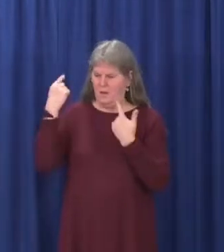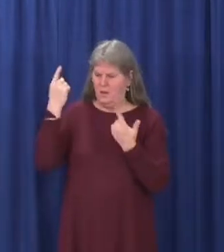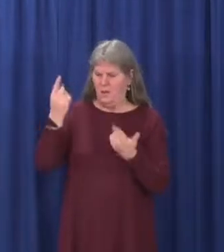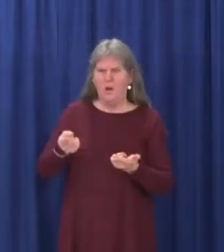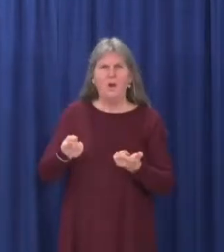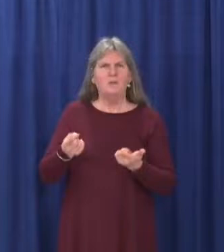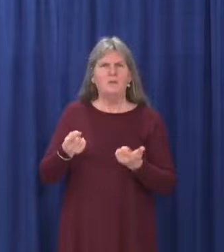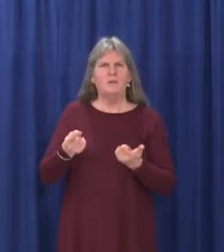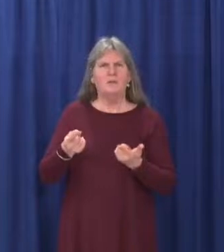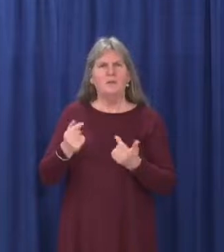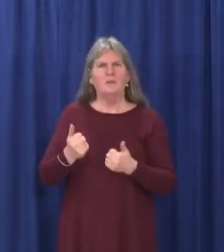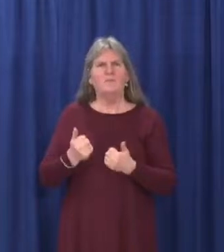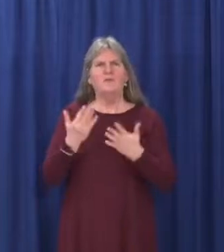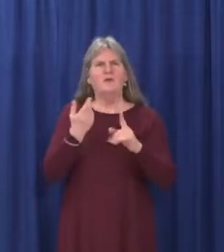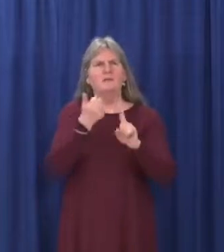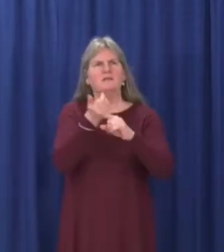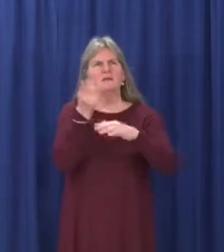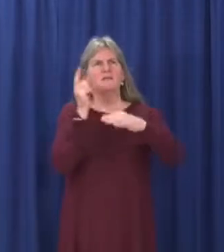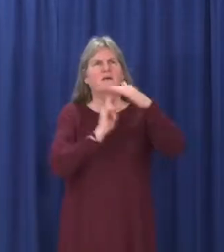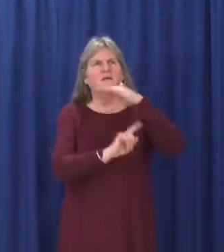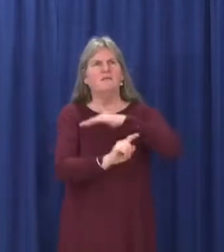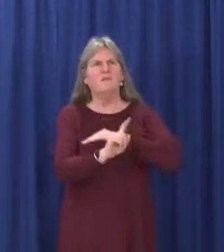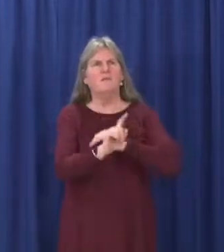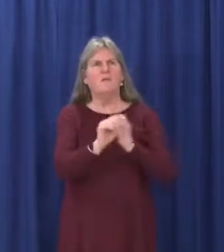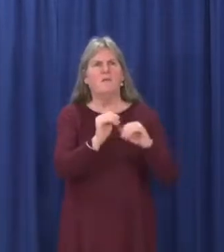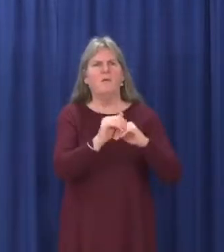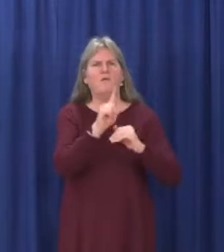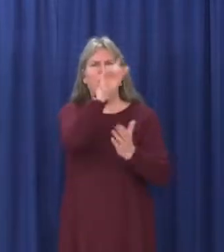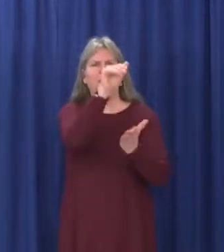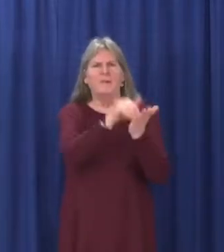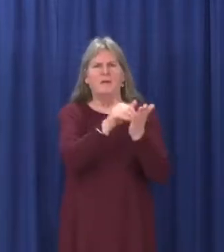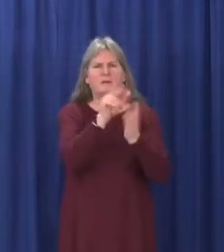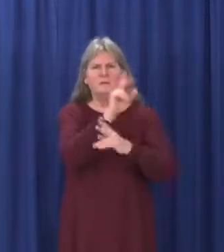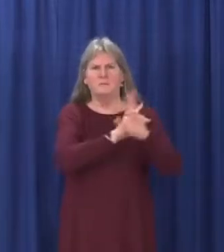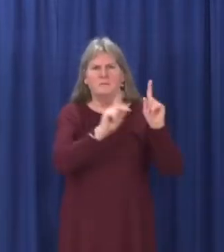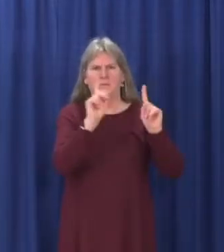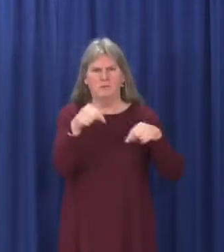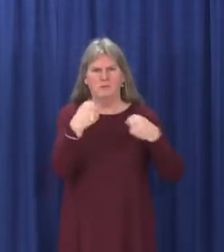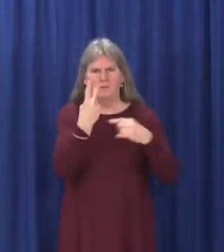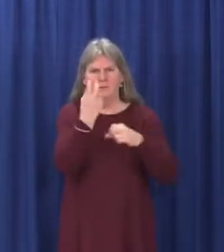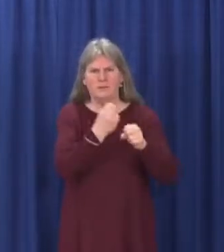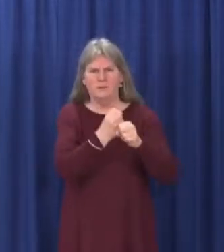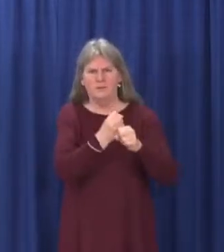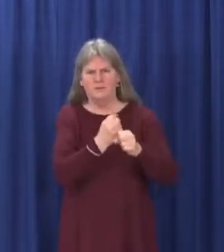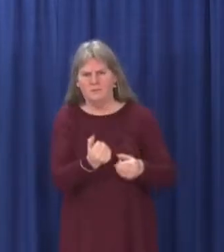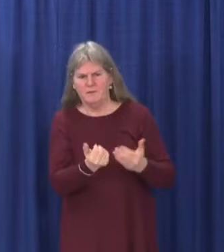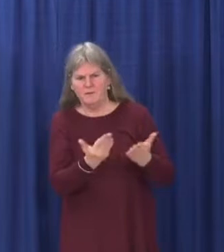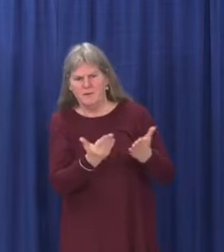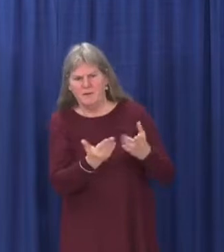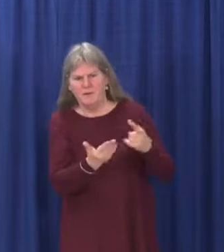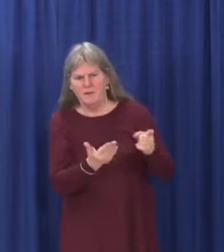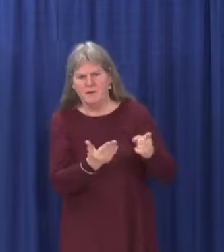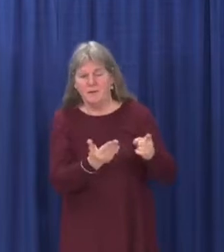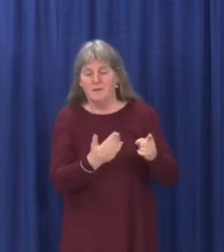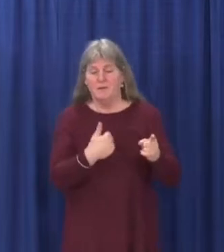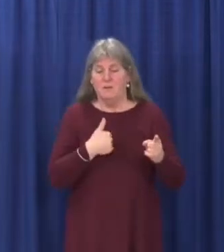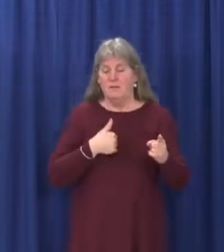isolation for over 1000 people in the last two years. And-- and my sense was that it